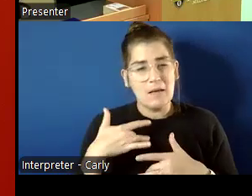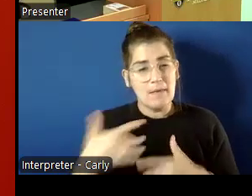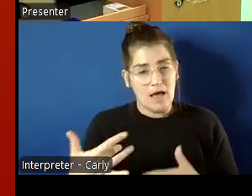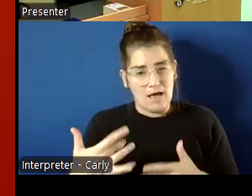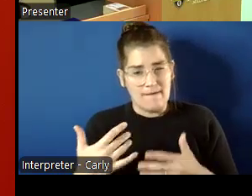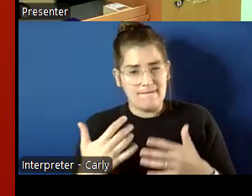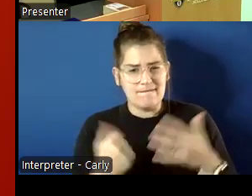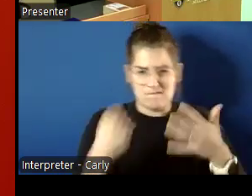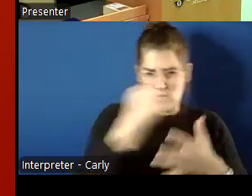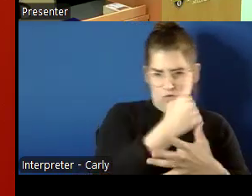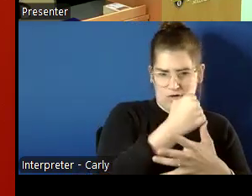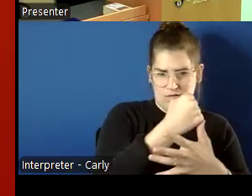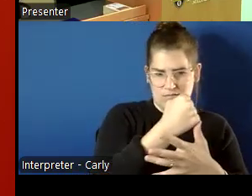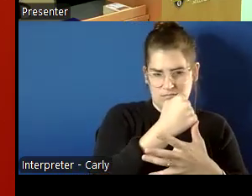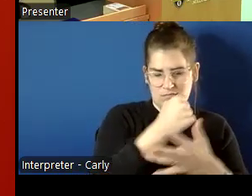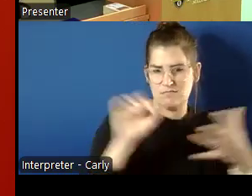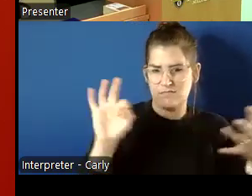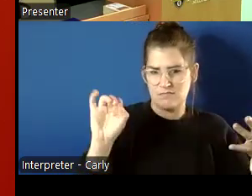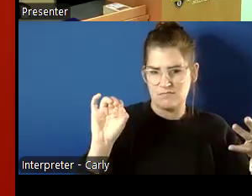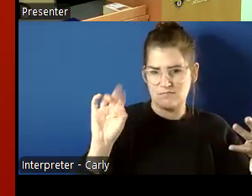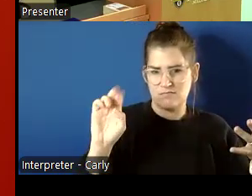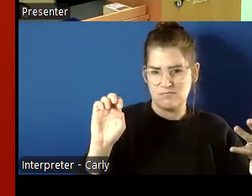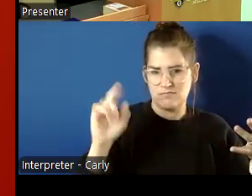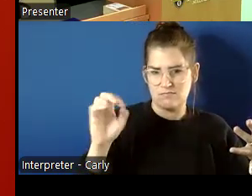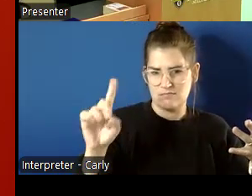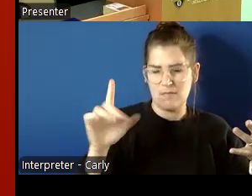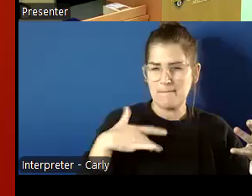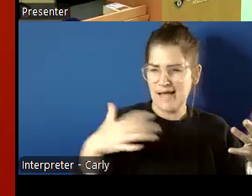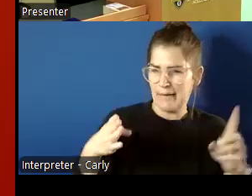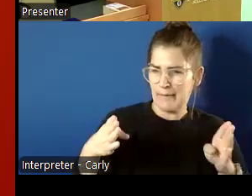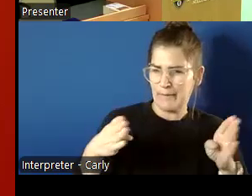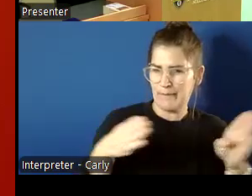Now when I say I'm leaning toward foreground, I'm really agreeing with foreground and background.